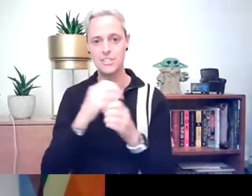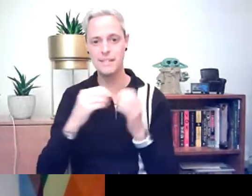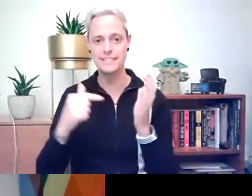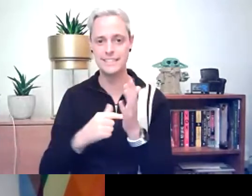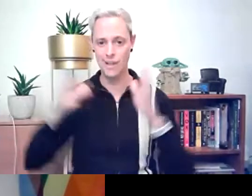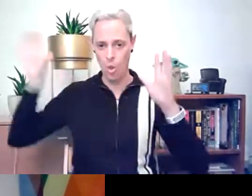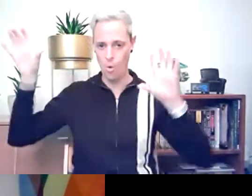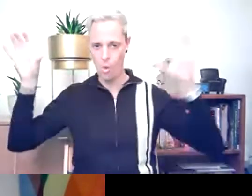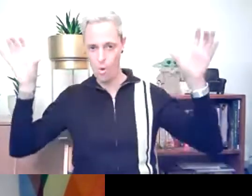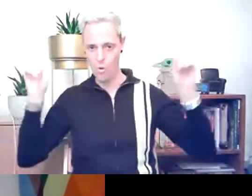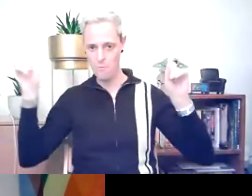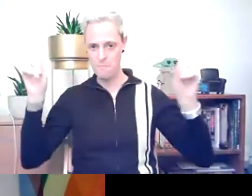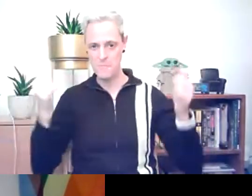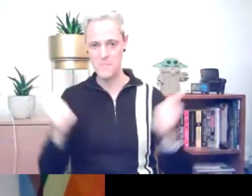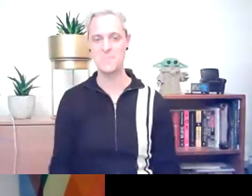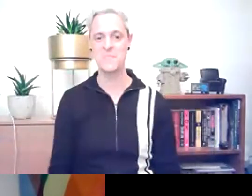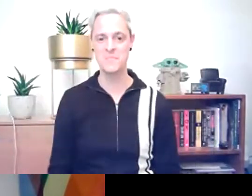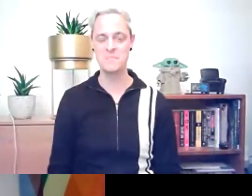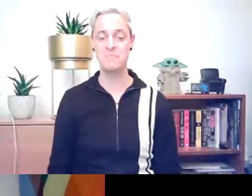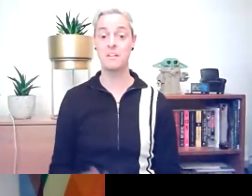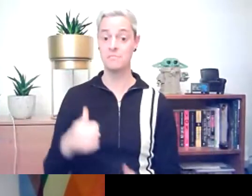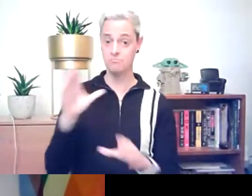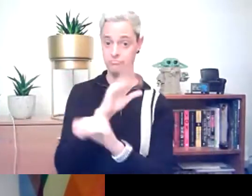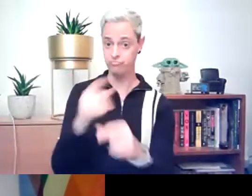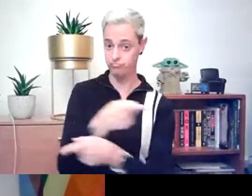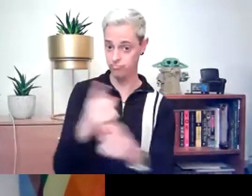a really awful program in the 90s called 18:09:28 Eurotrash and I vaguely remember